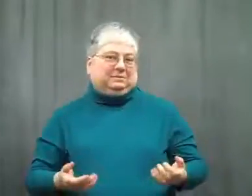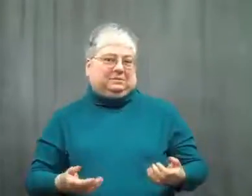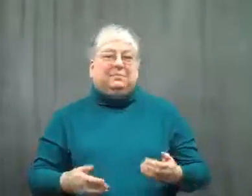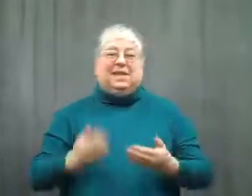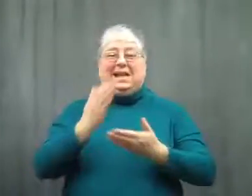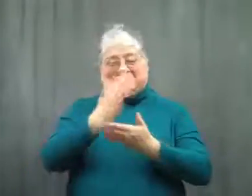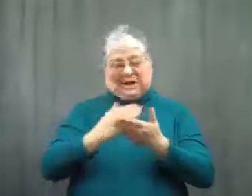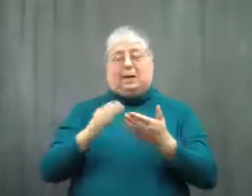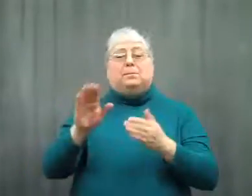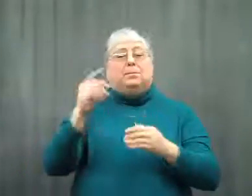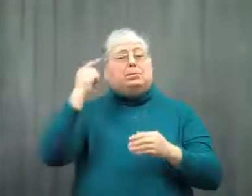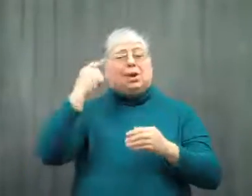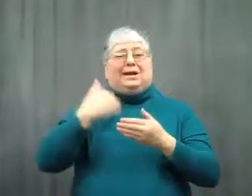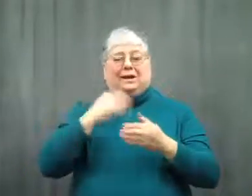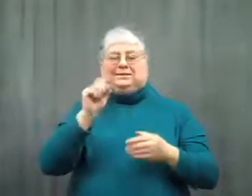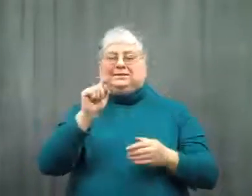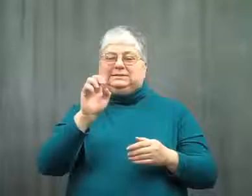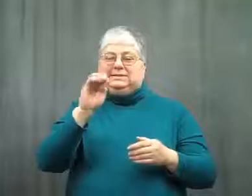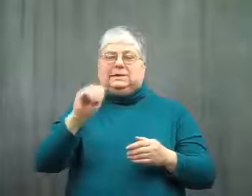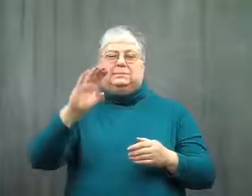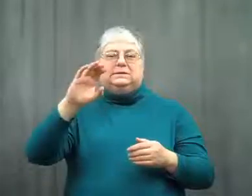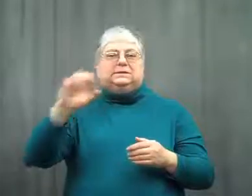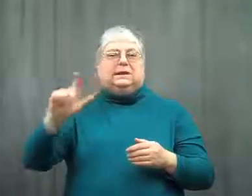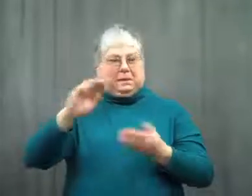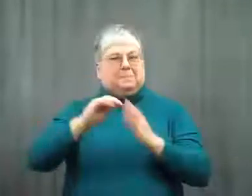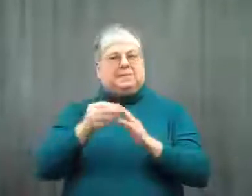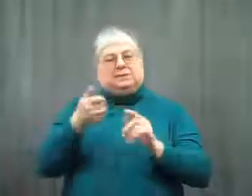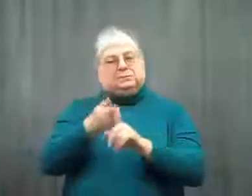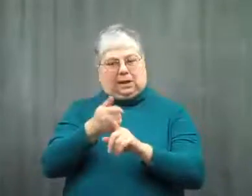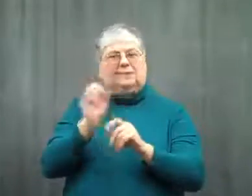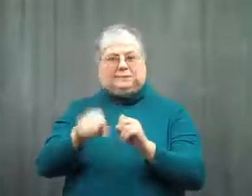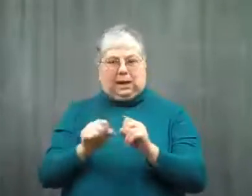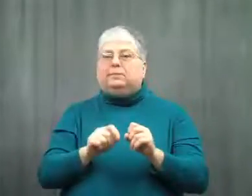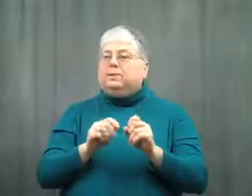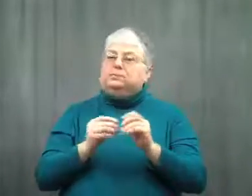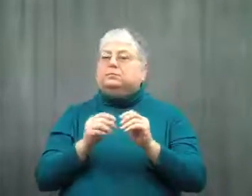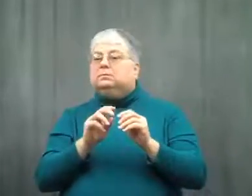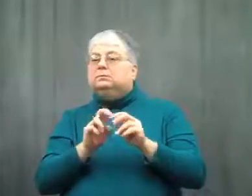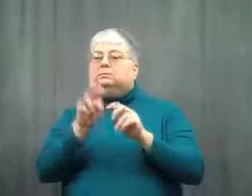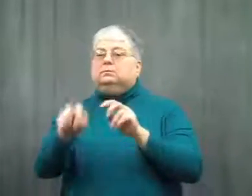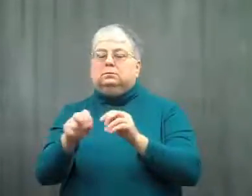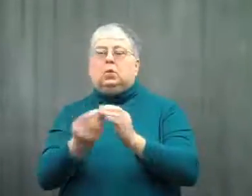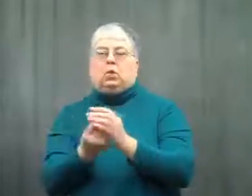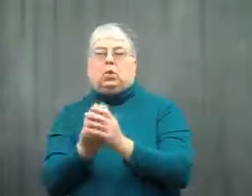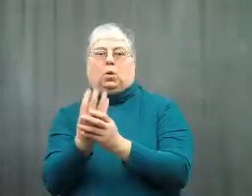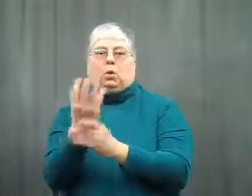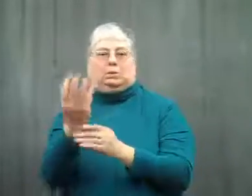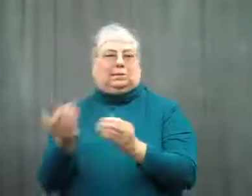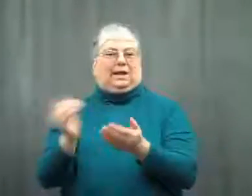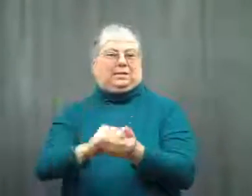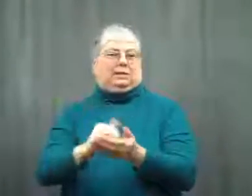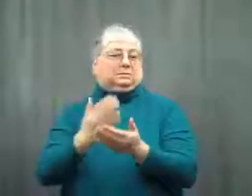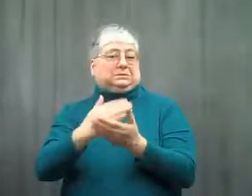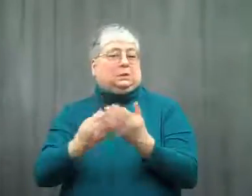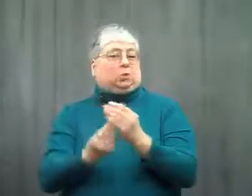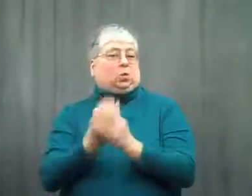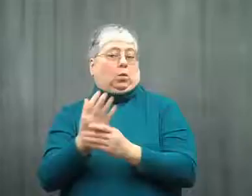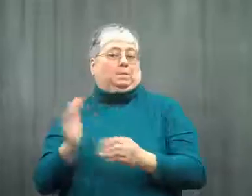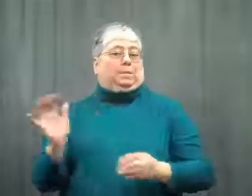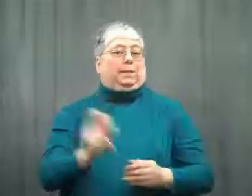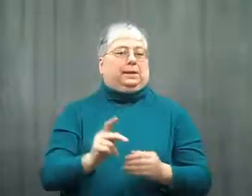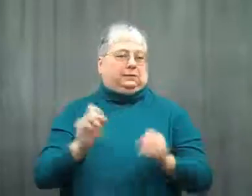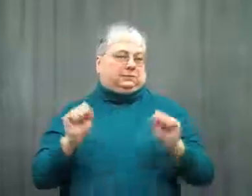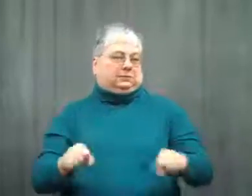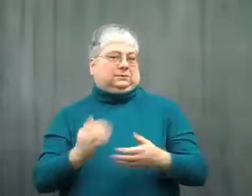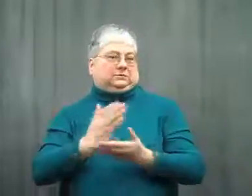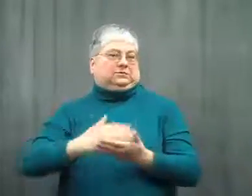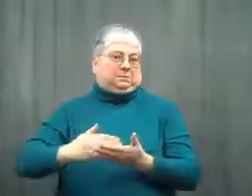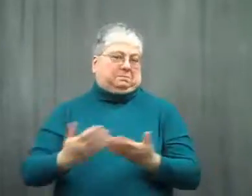There are stem cells that can grow and replace dead cells, so it grows back.